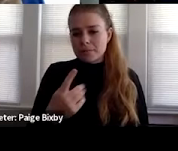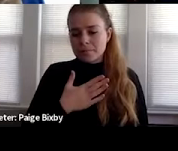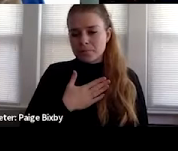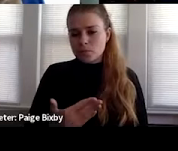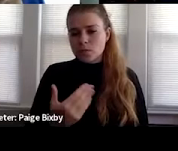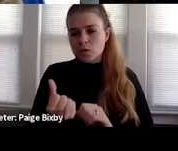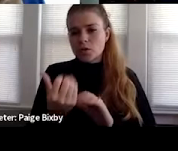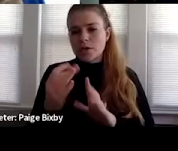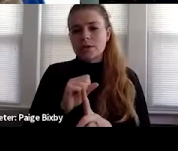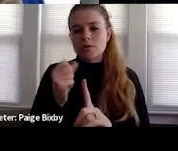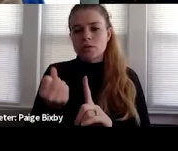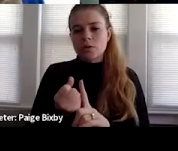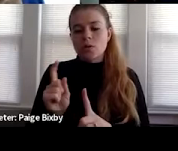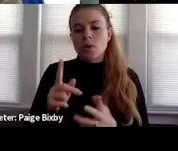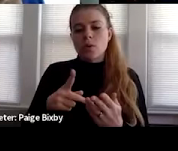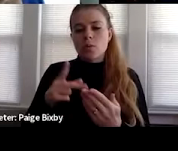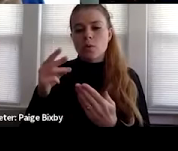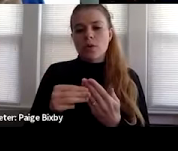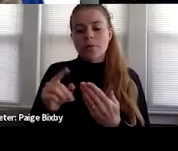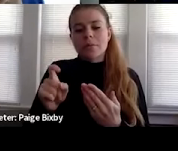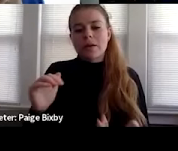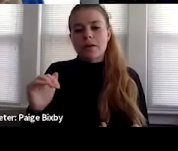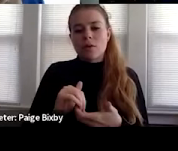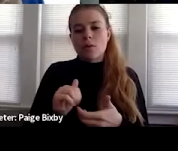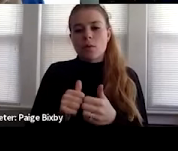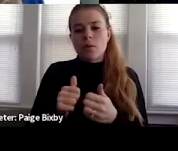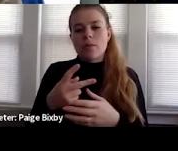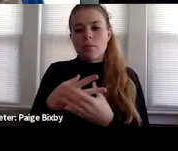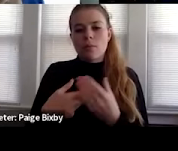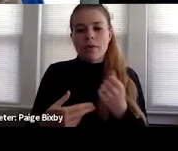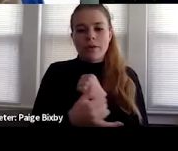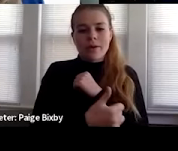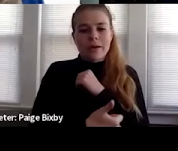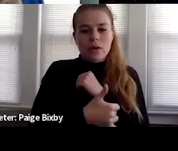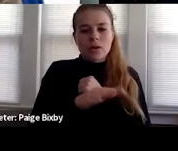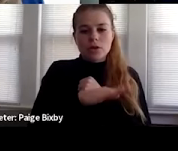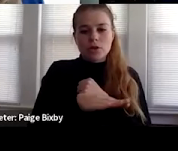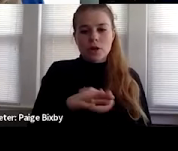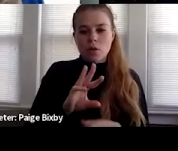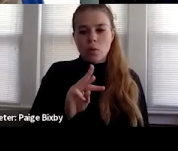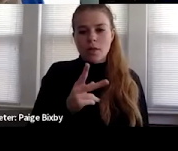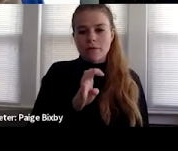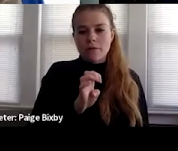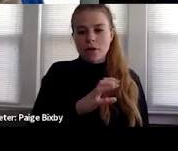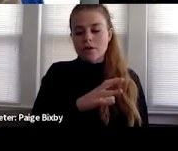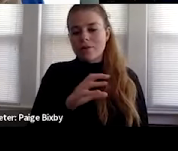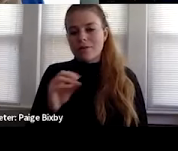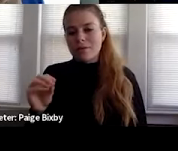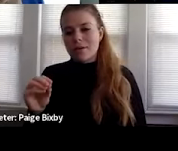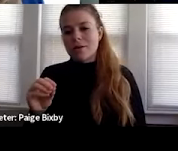where your programs have needed to collaborate with both county child welfare and Indian child welfare systems?"